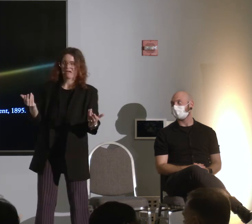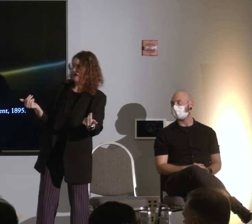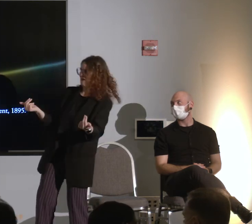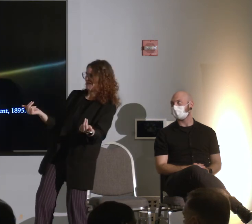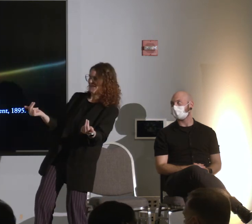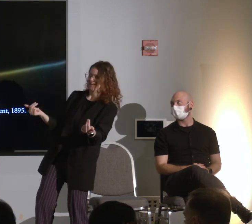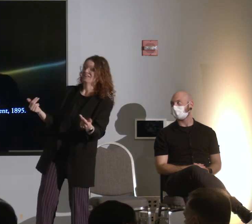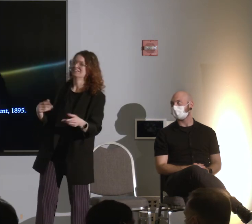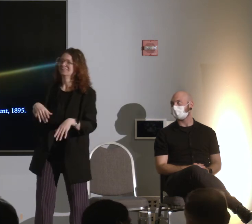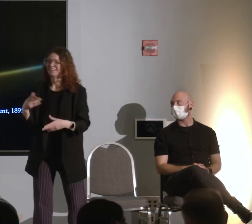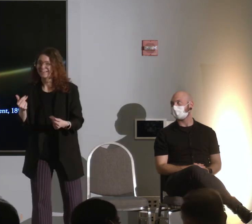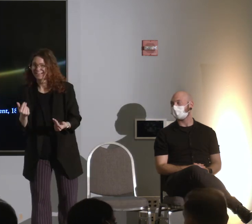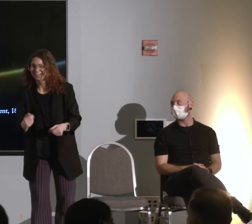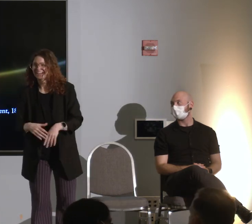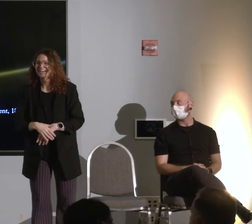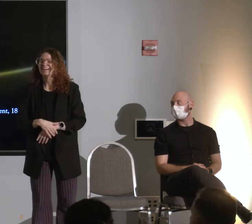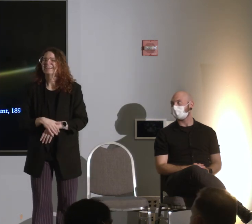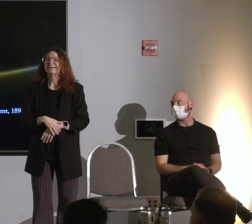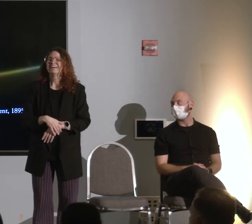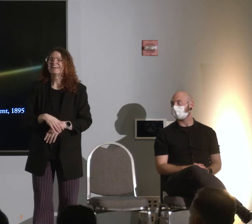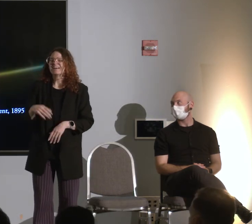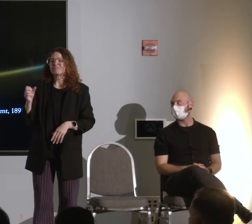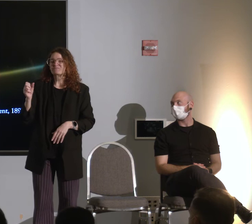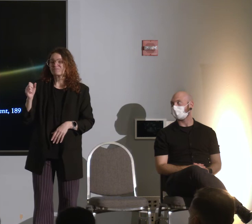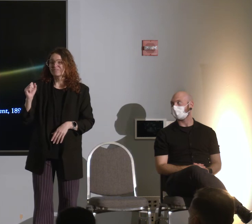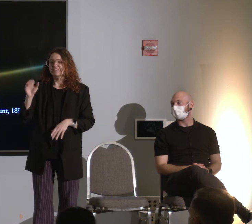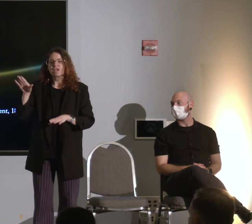Aptly enough. Well, of course, they had the great advantage.